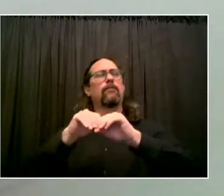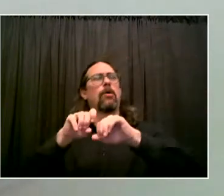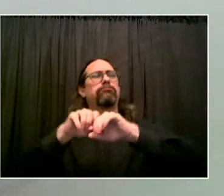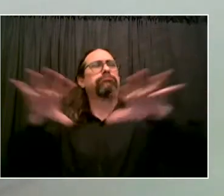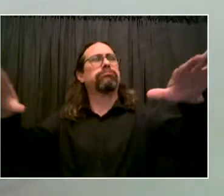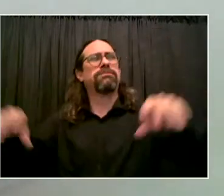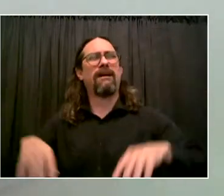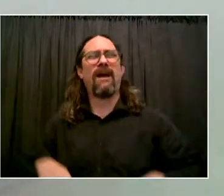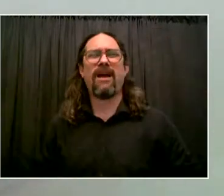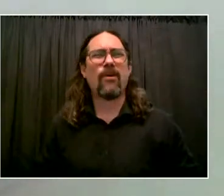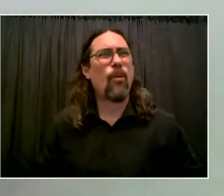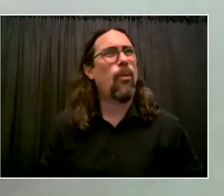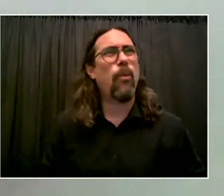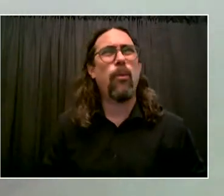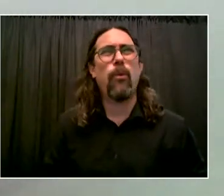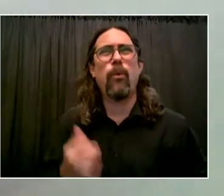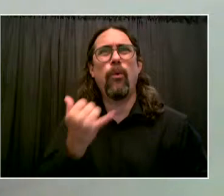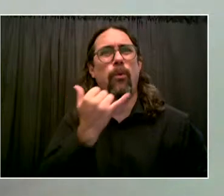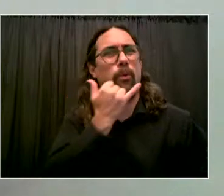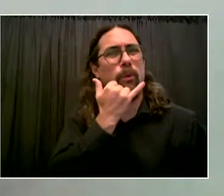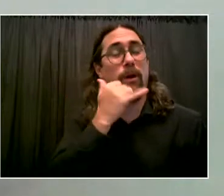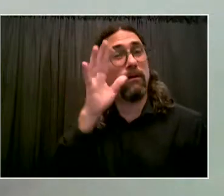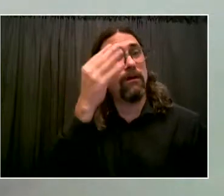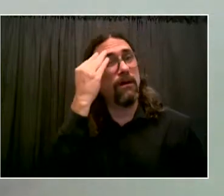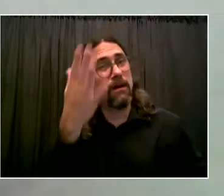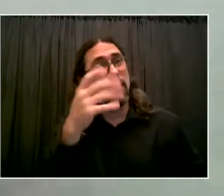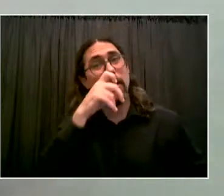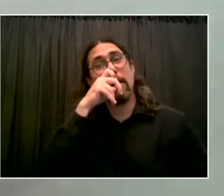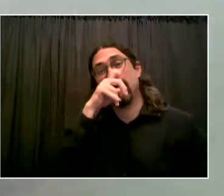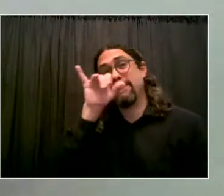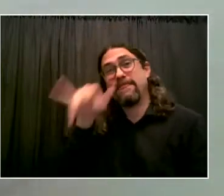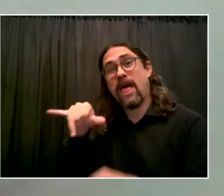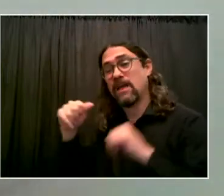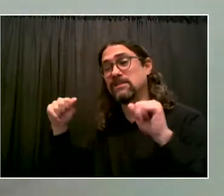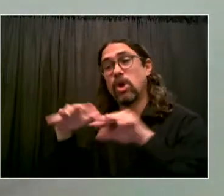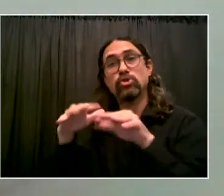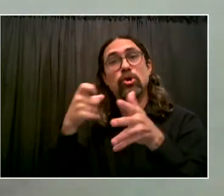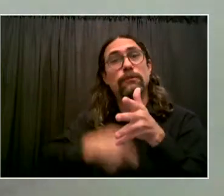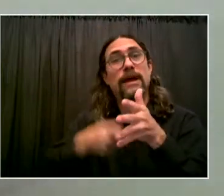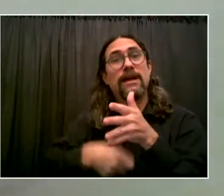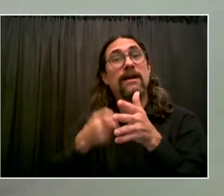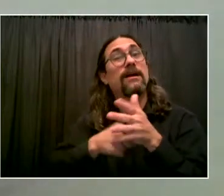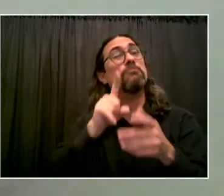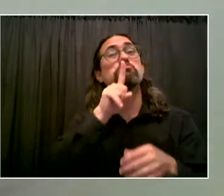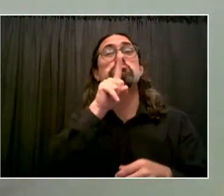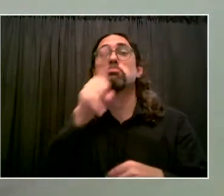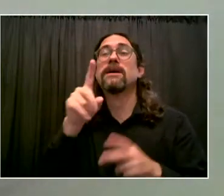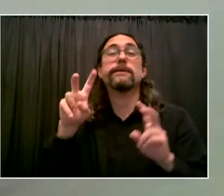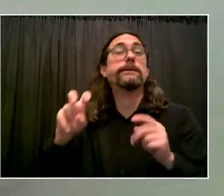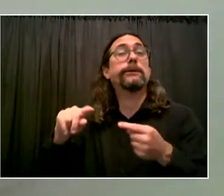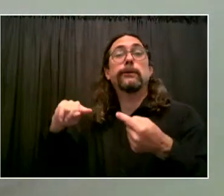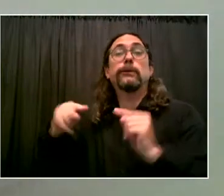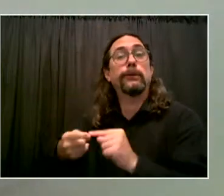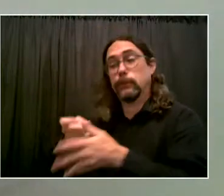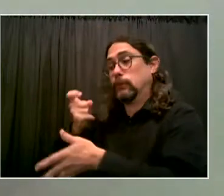OUTER BOROUGH RKWOING FOR POTETNIALLY PAIN